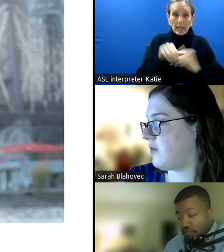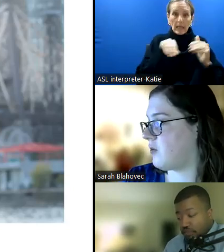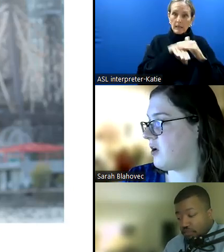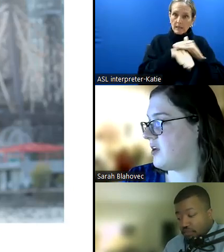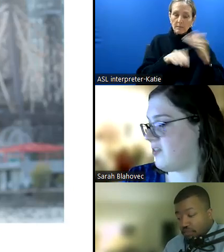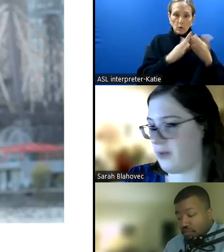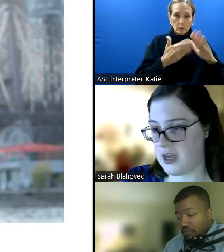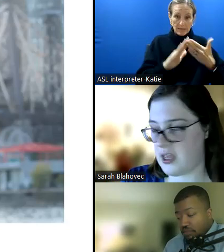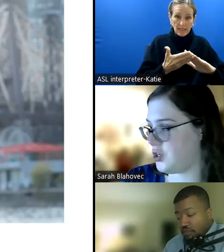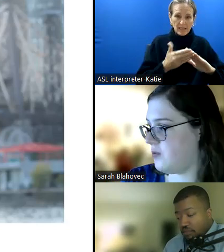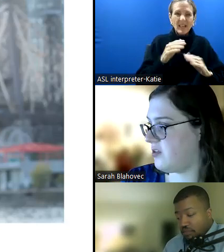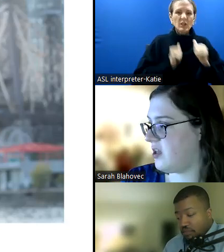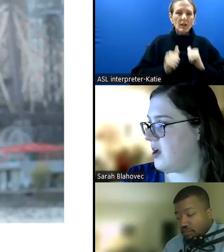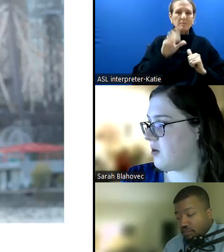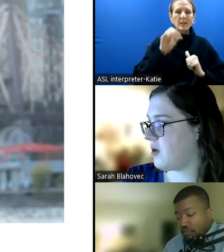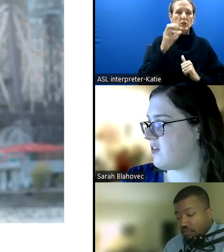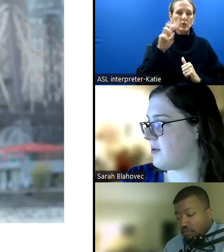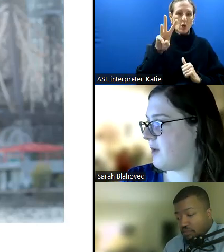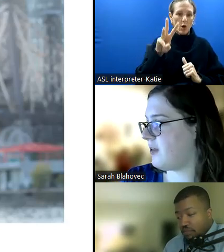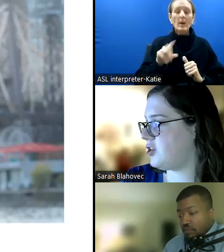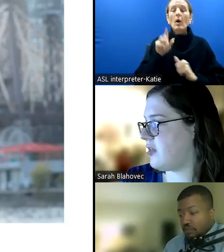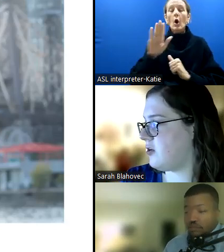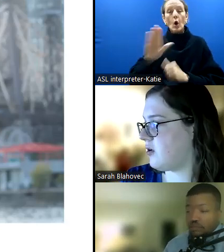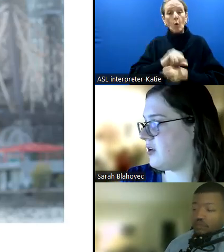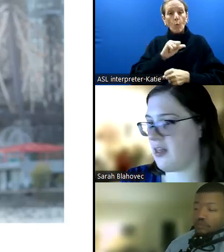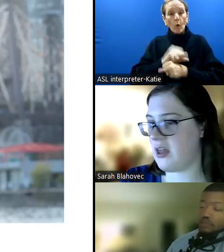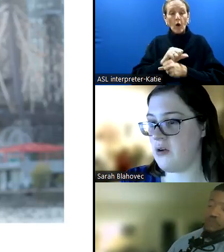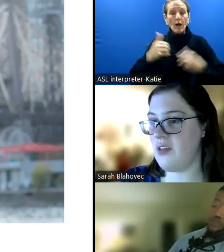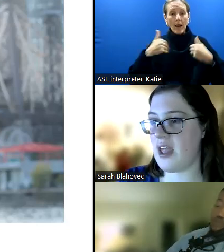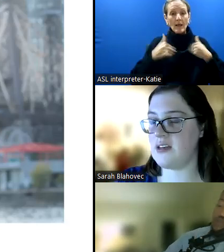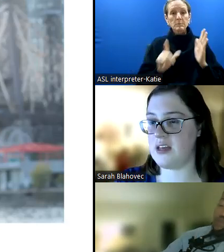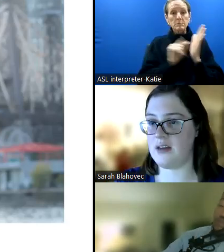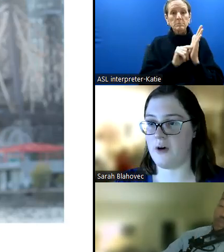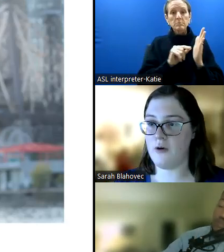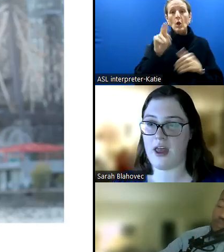for her work on disability issues. Her work has been published in the "New York Daily News" and "Teen Vogue."